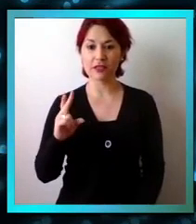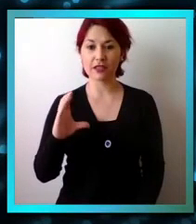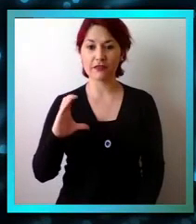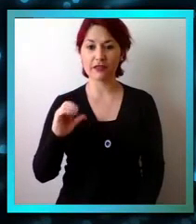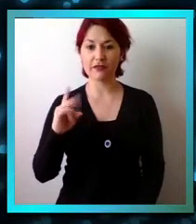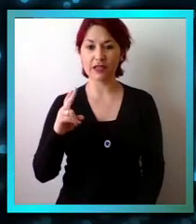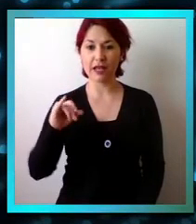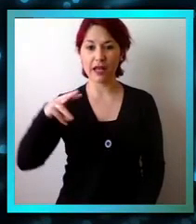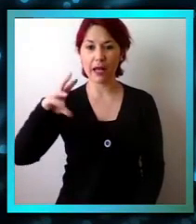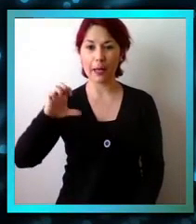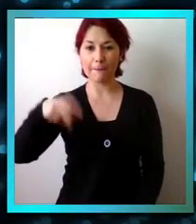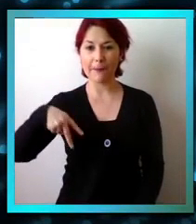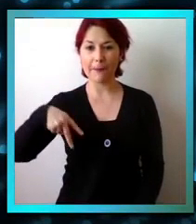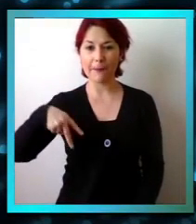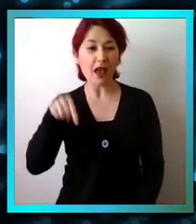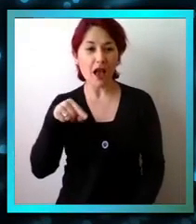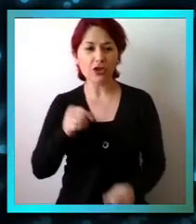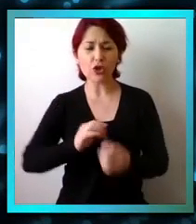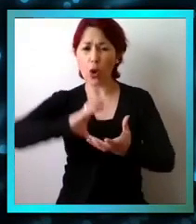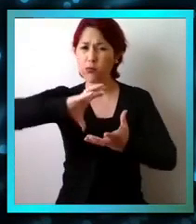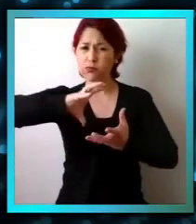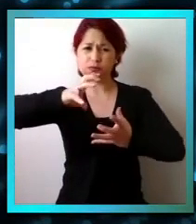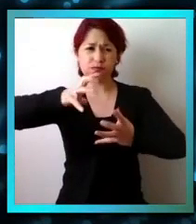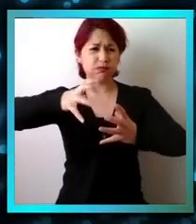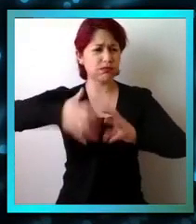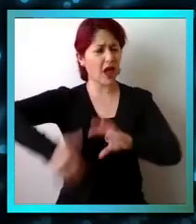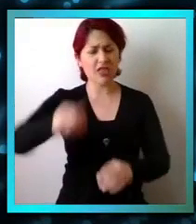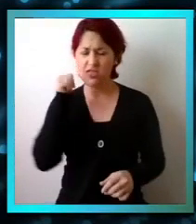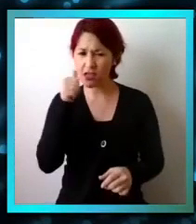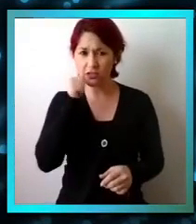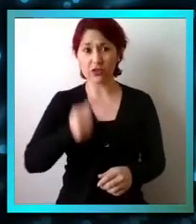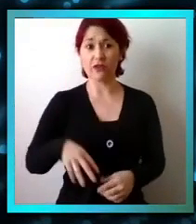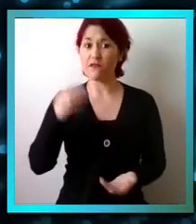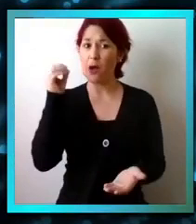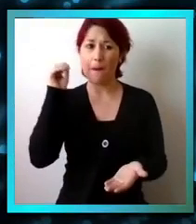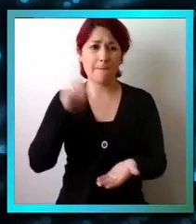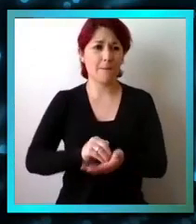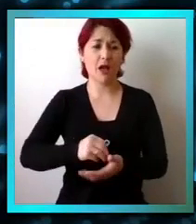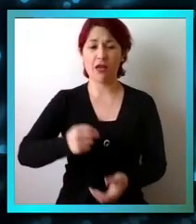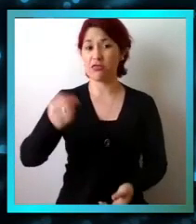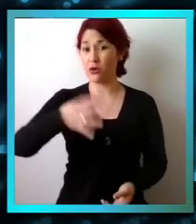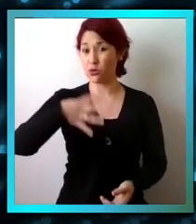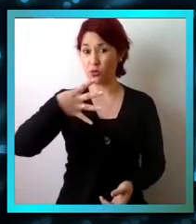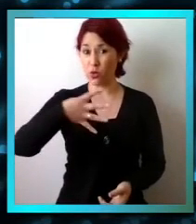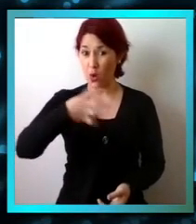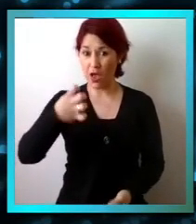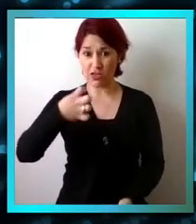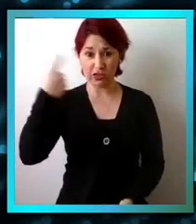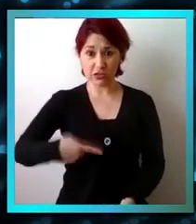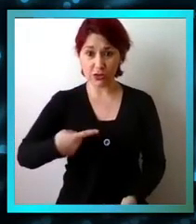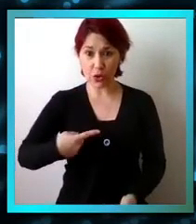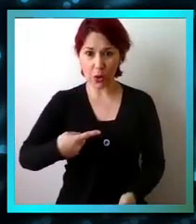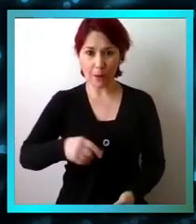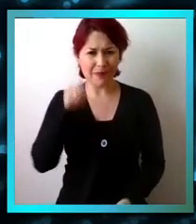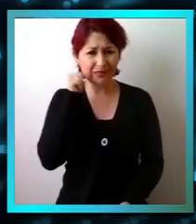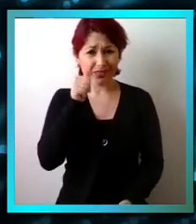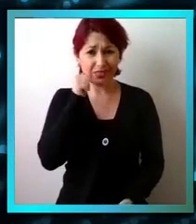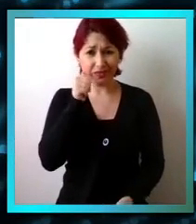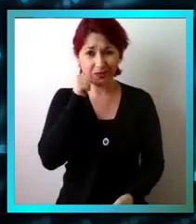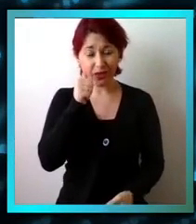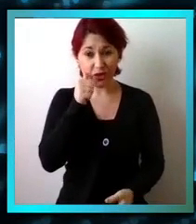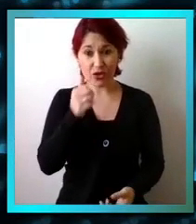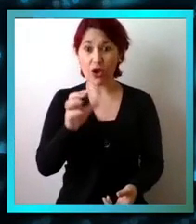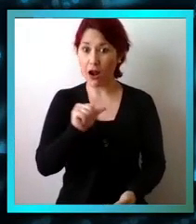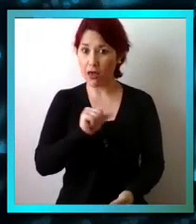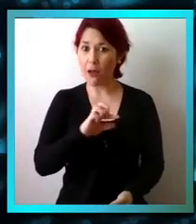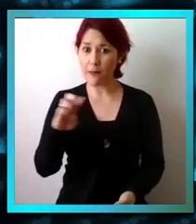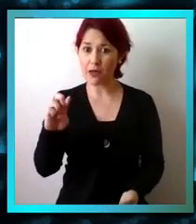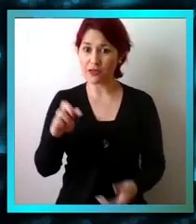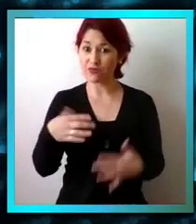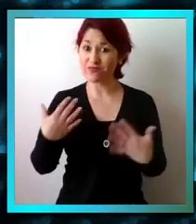new unique monitors applications every day more than 400 000 well actually before covert time uh